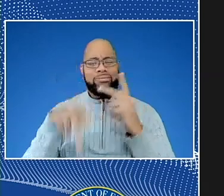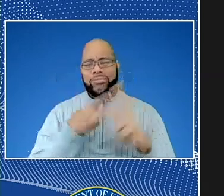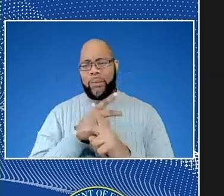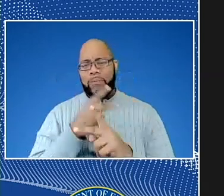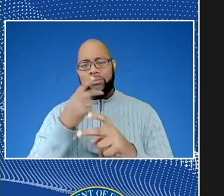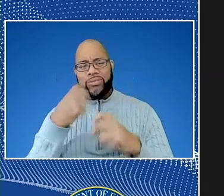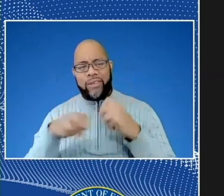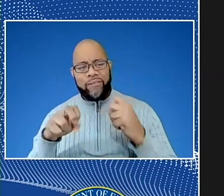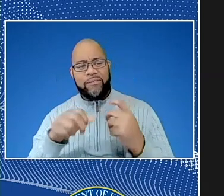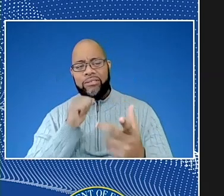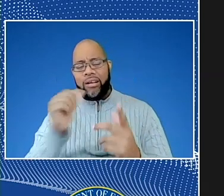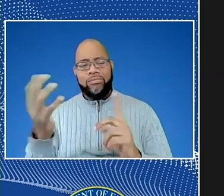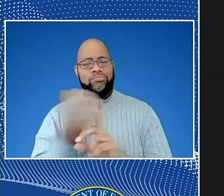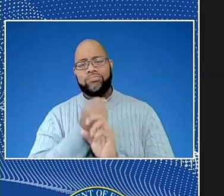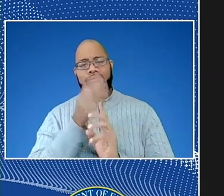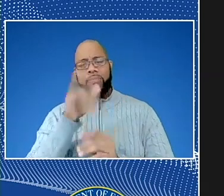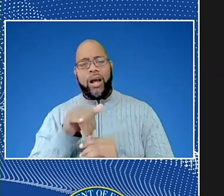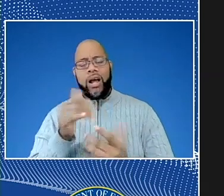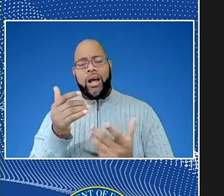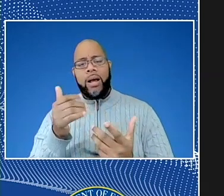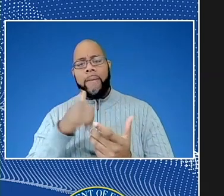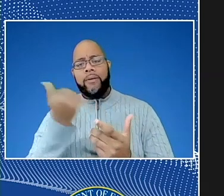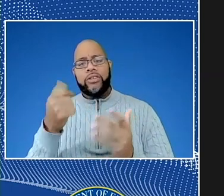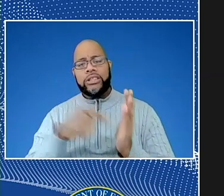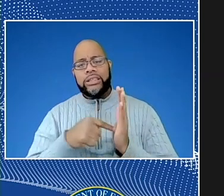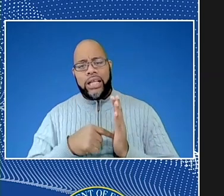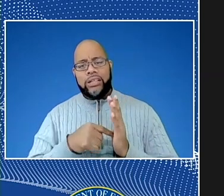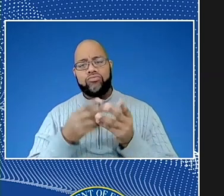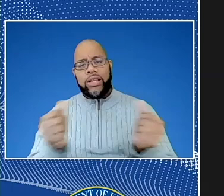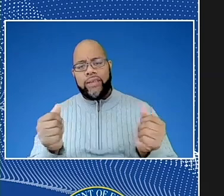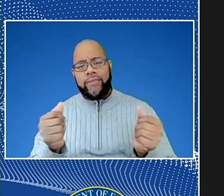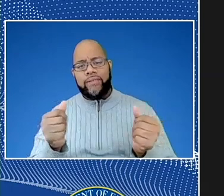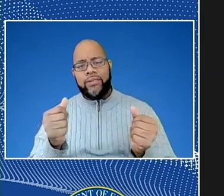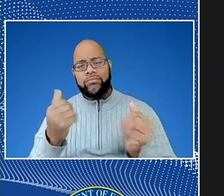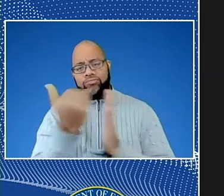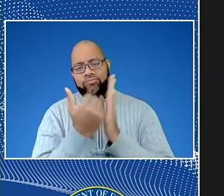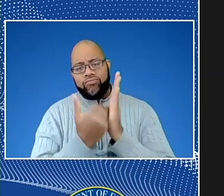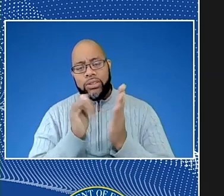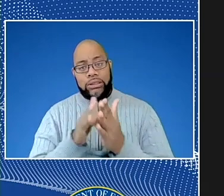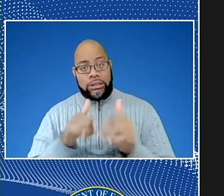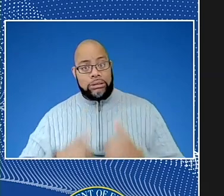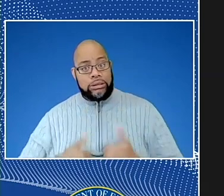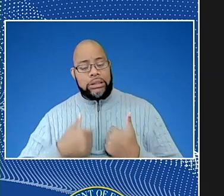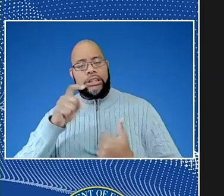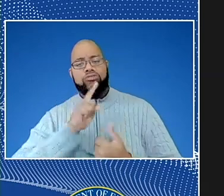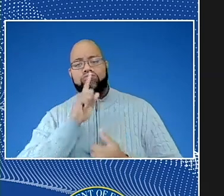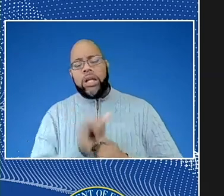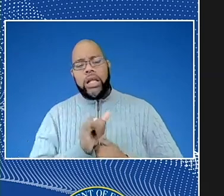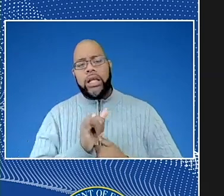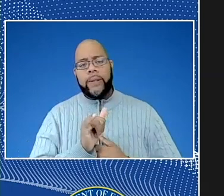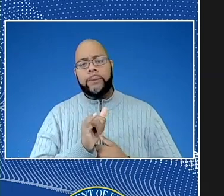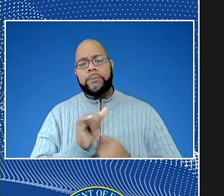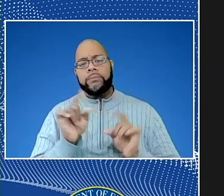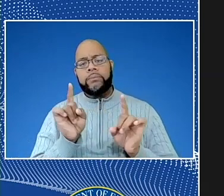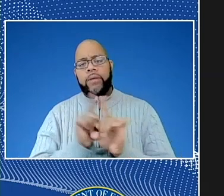captured by other debt relief provisions that exist. It needs to really be as broad as possible